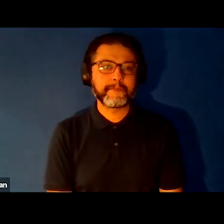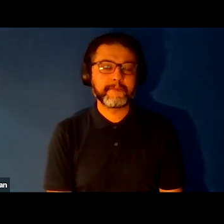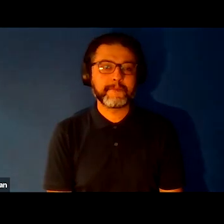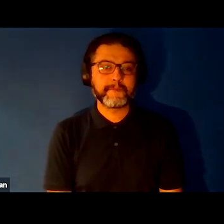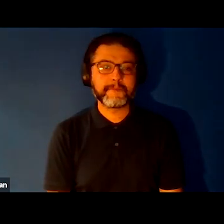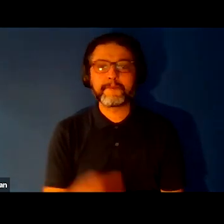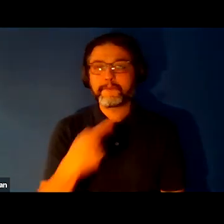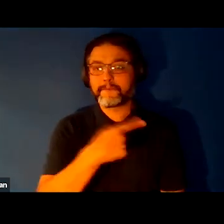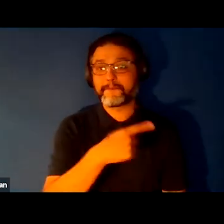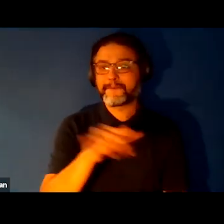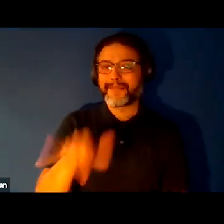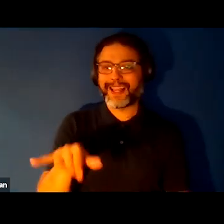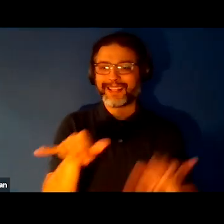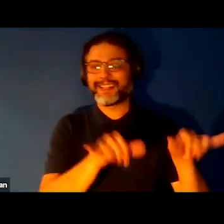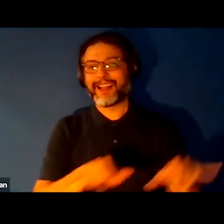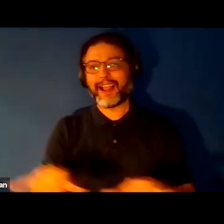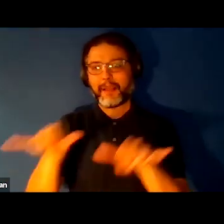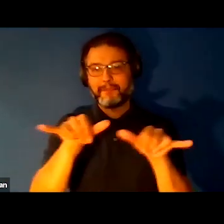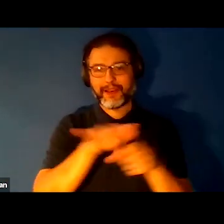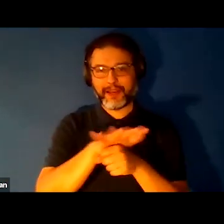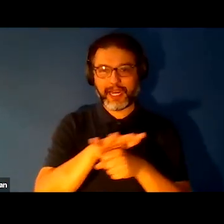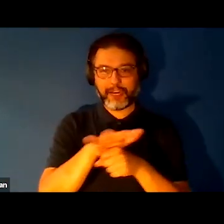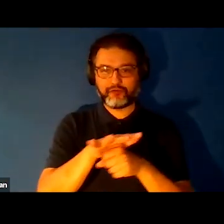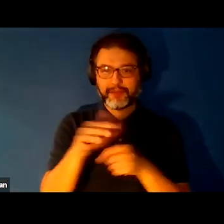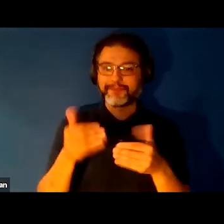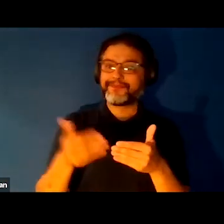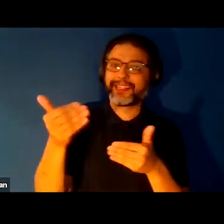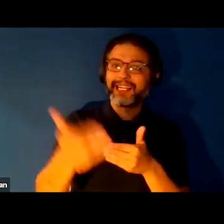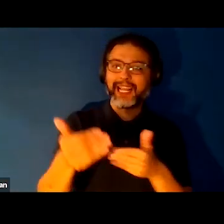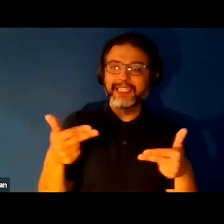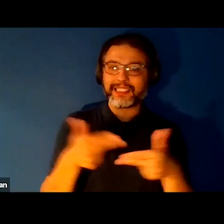This is the common area. Next slide.